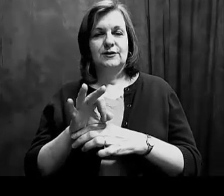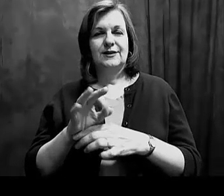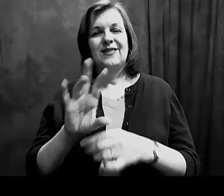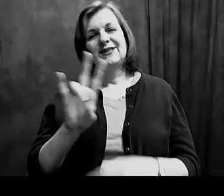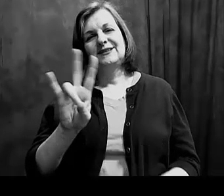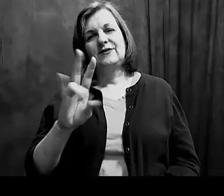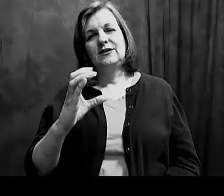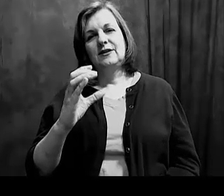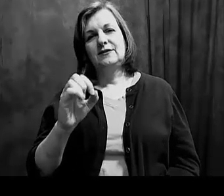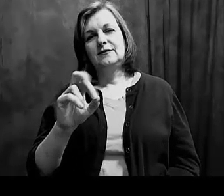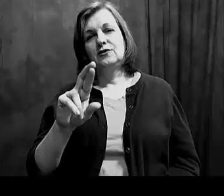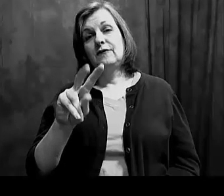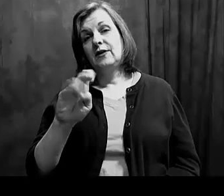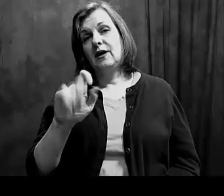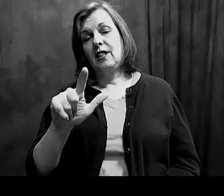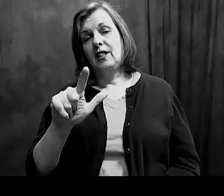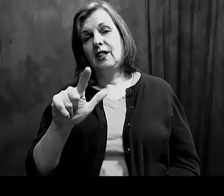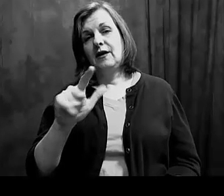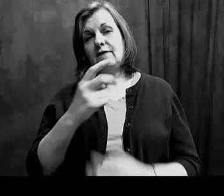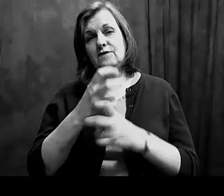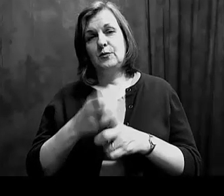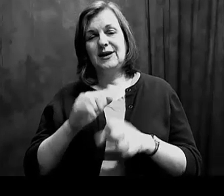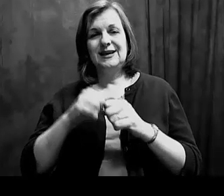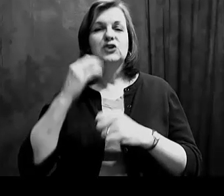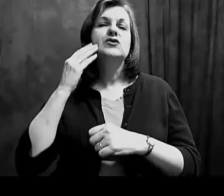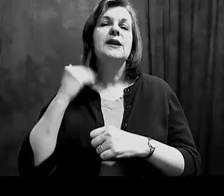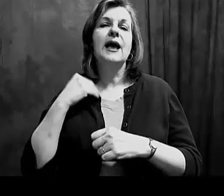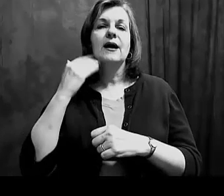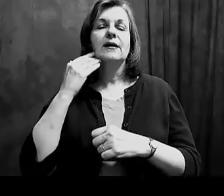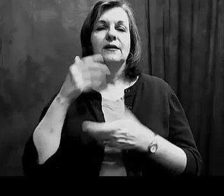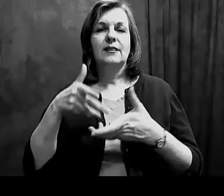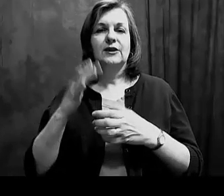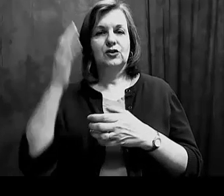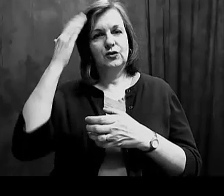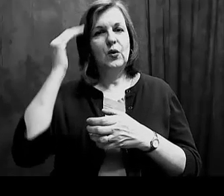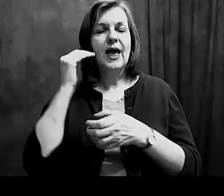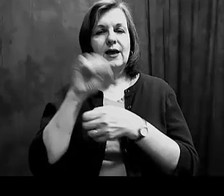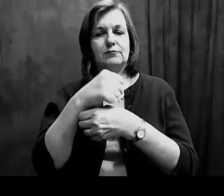part of your neck which allows your head to pivot and move back and forth